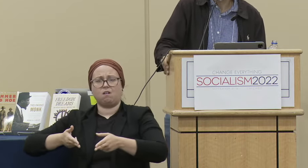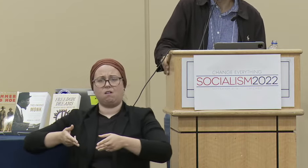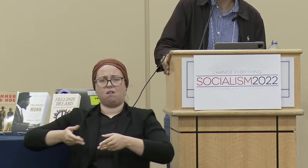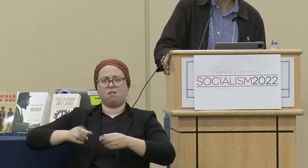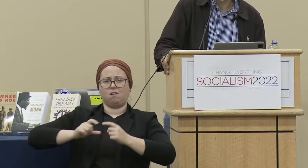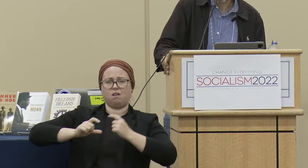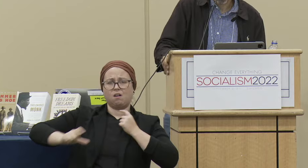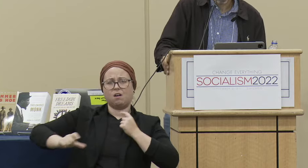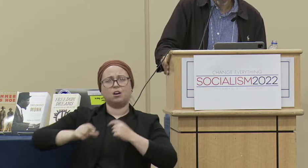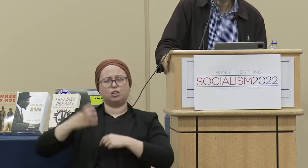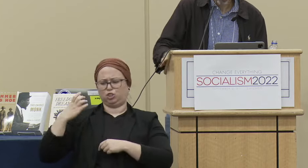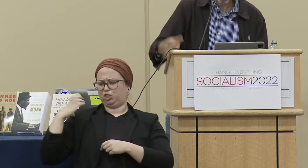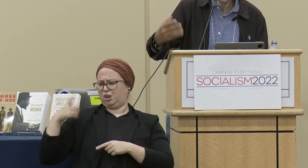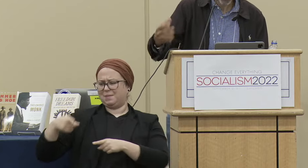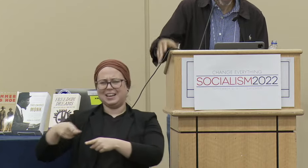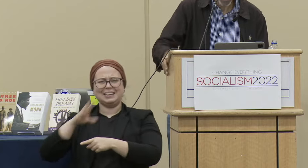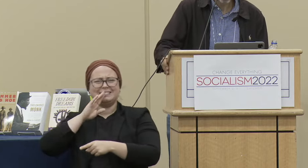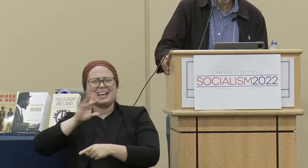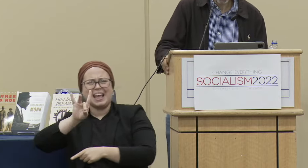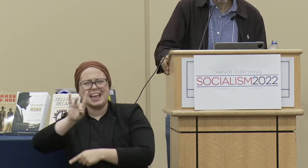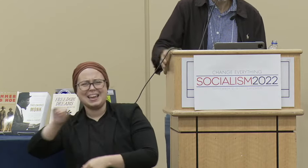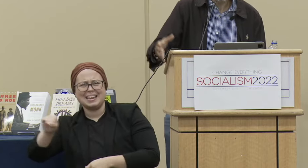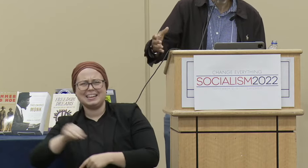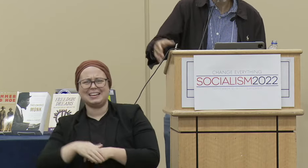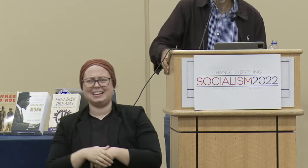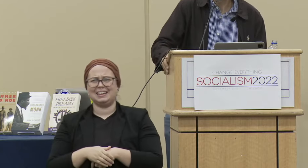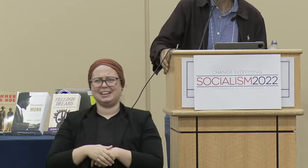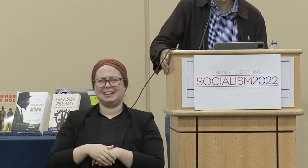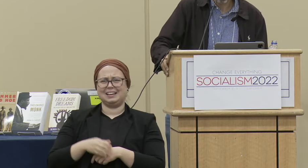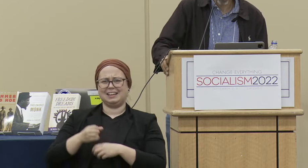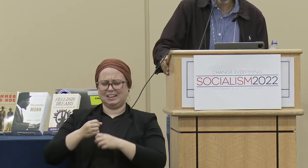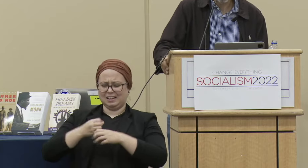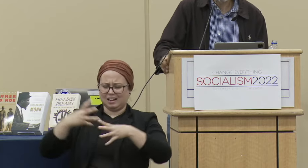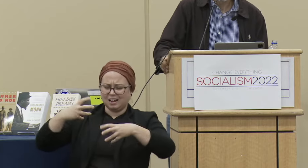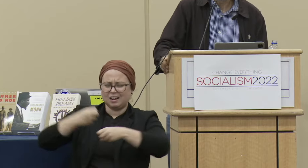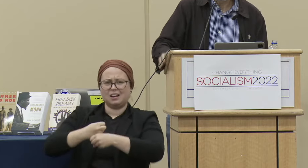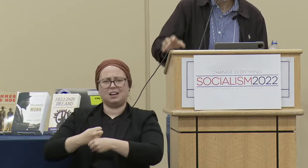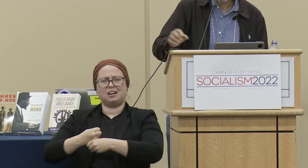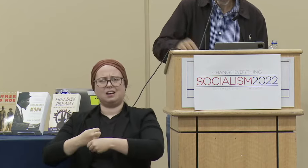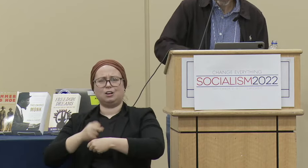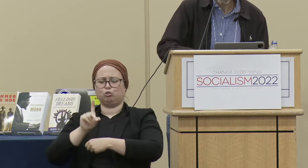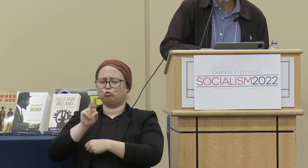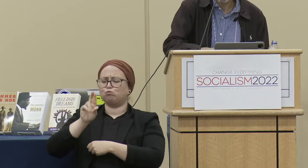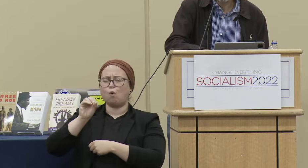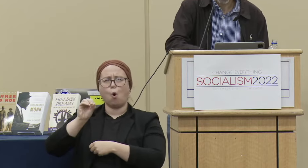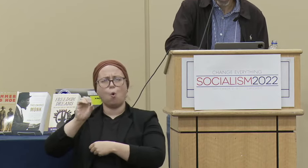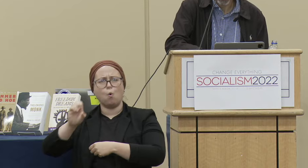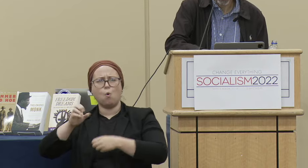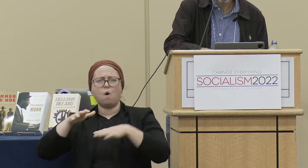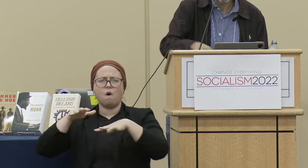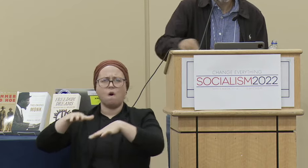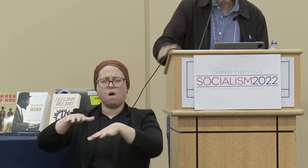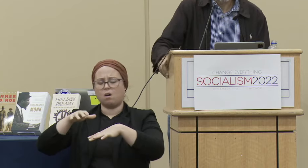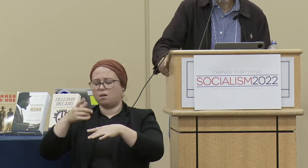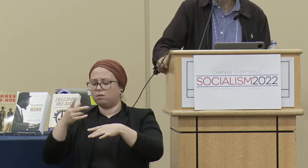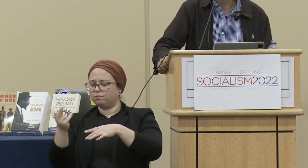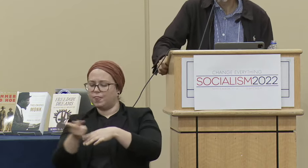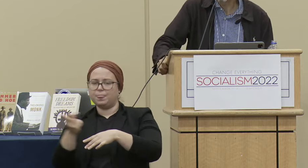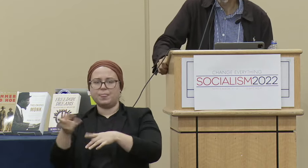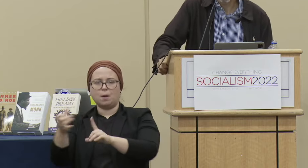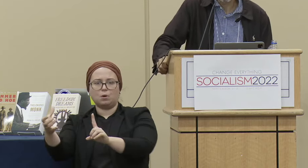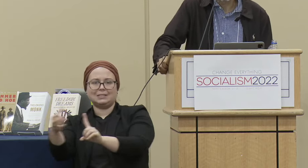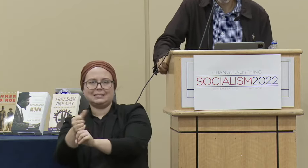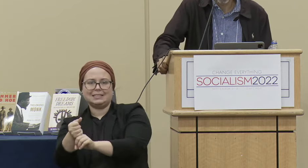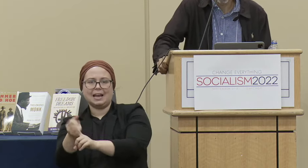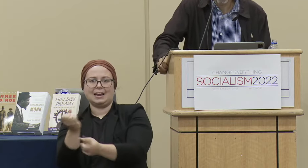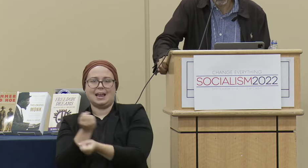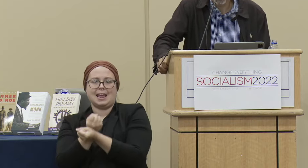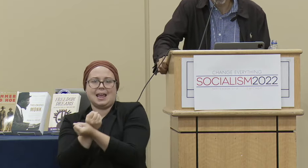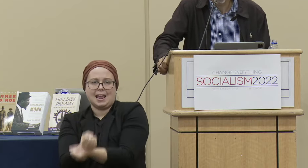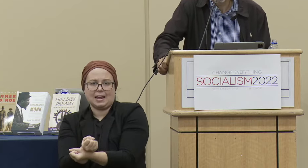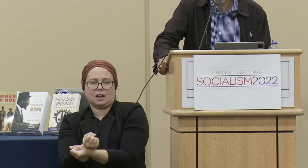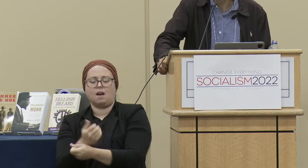tactical gear, battering rams . He's 80 years old, flash